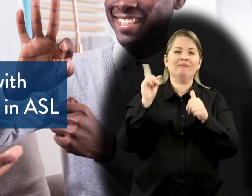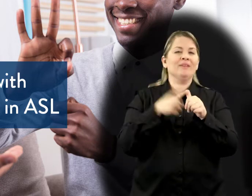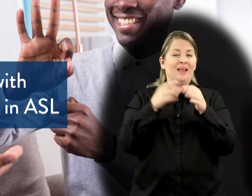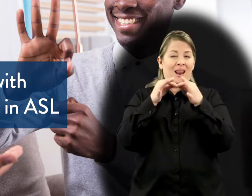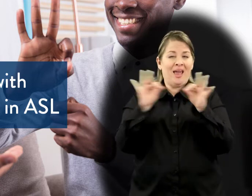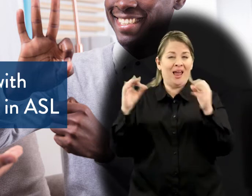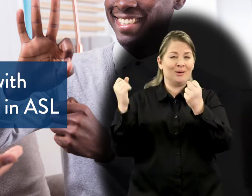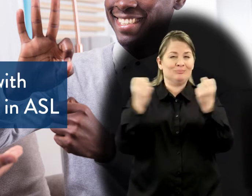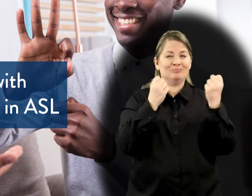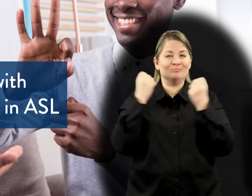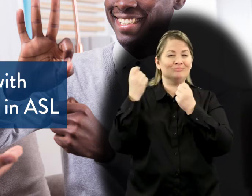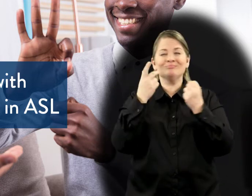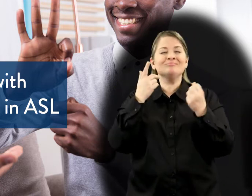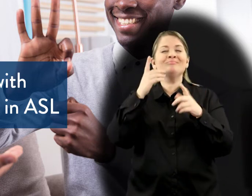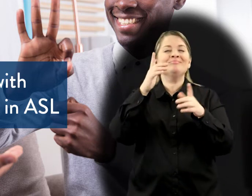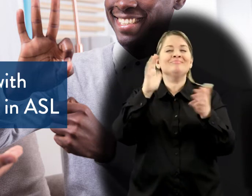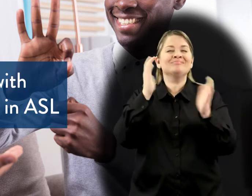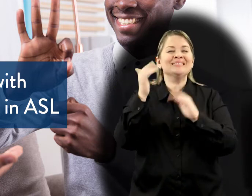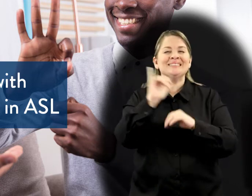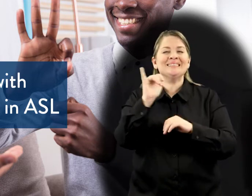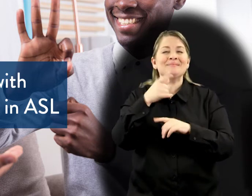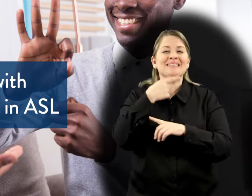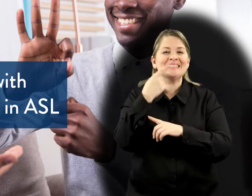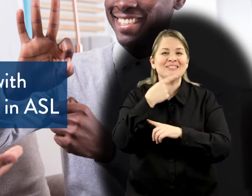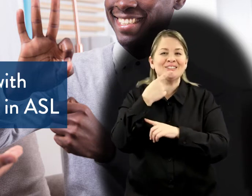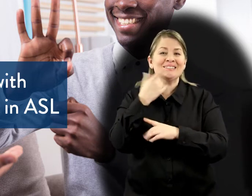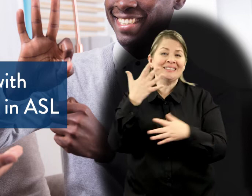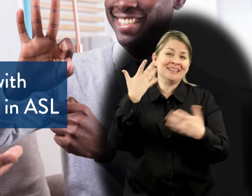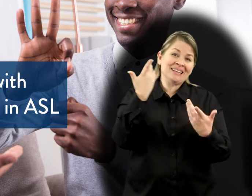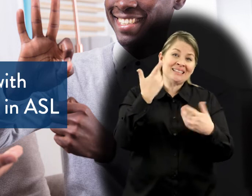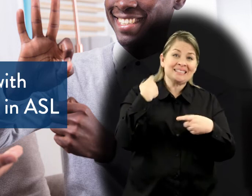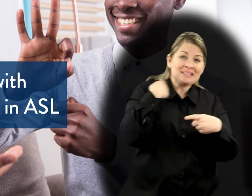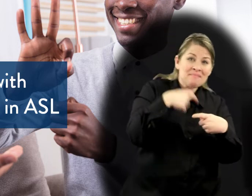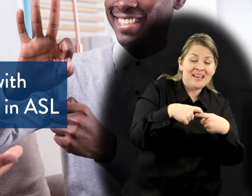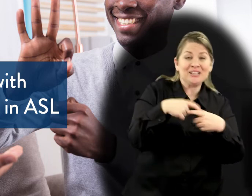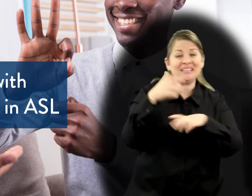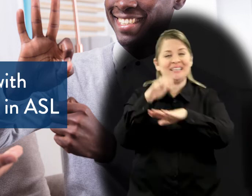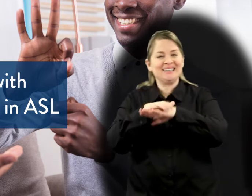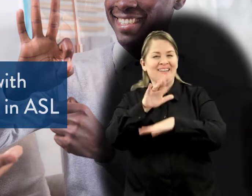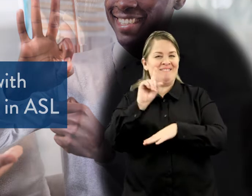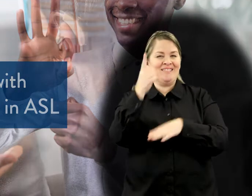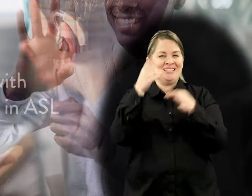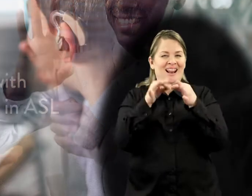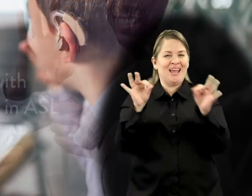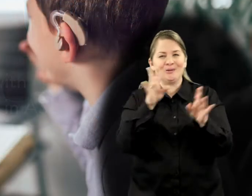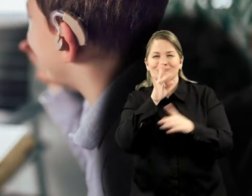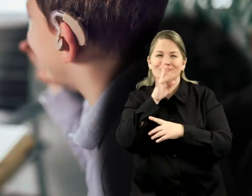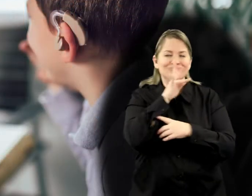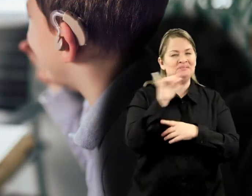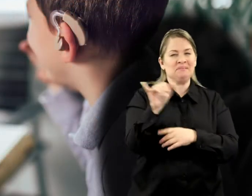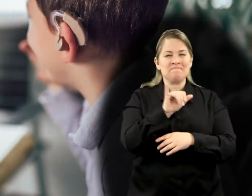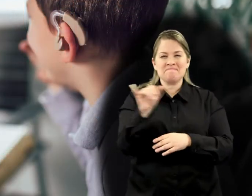ASL is their native language, like your native language might be Spanish or English.